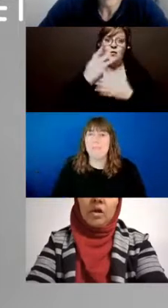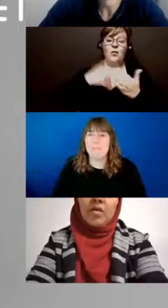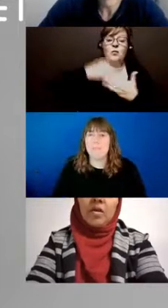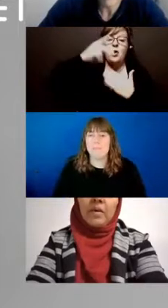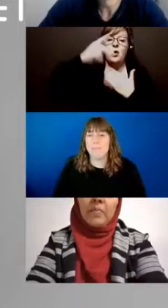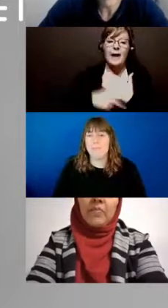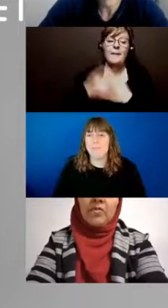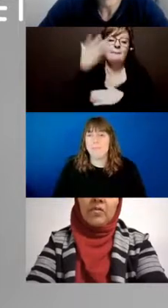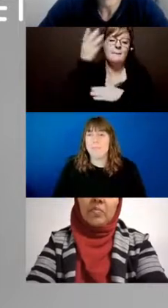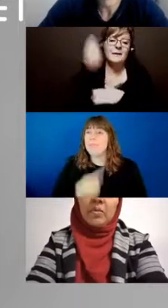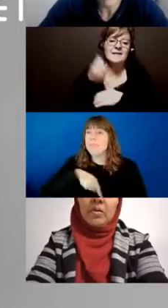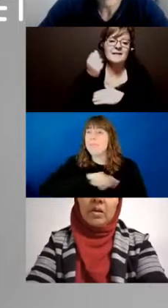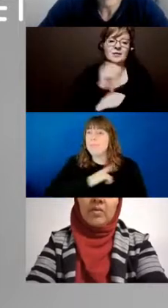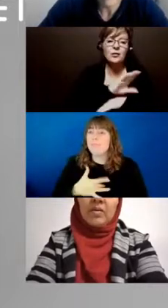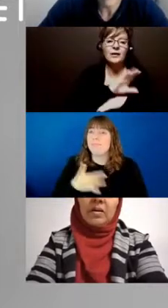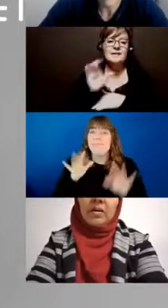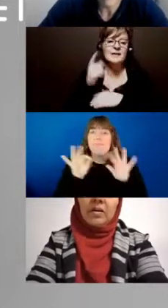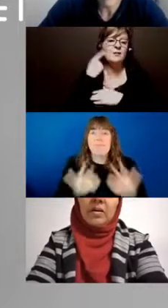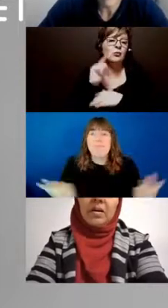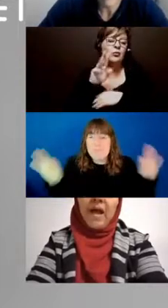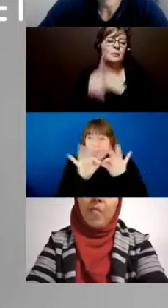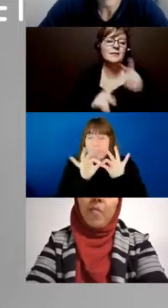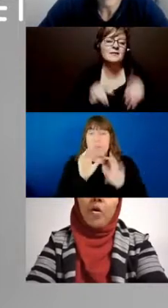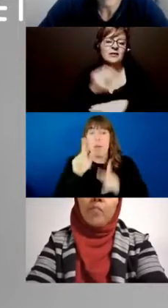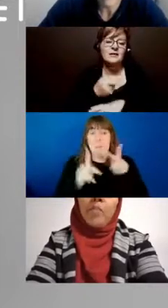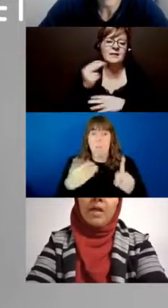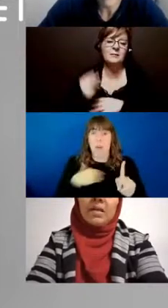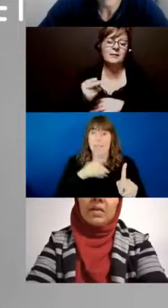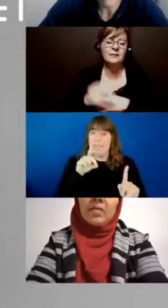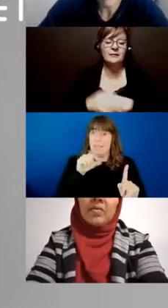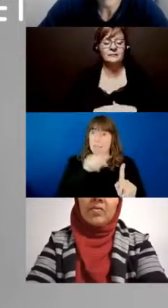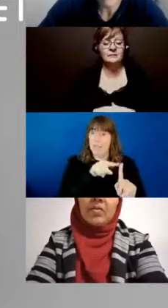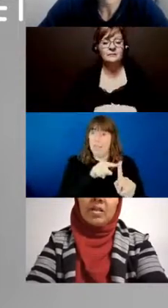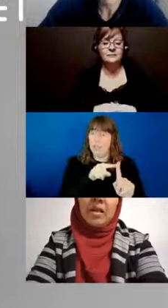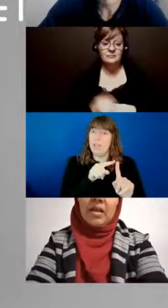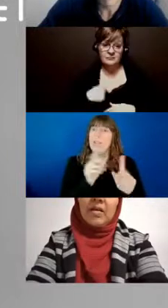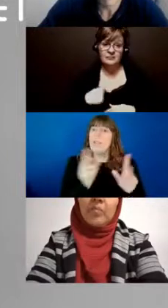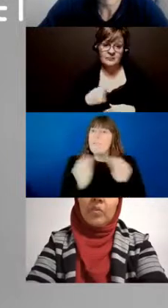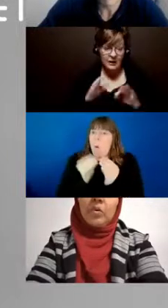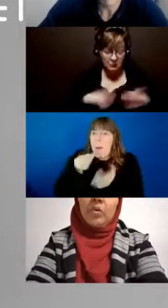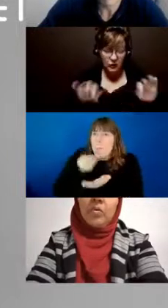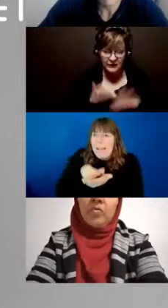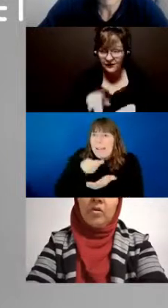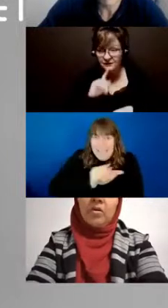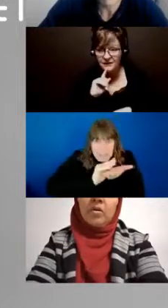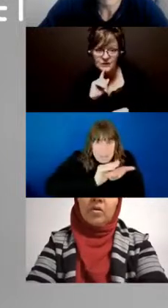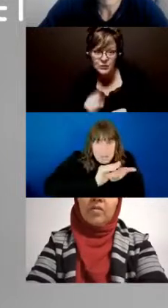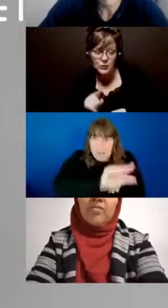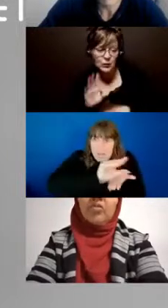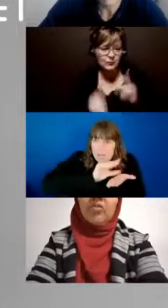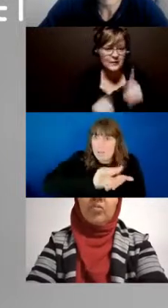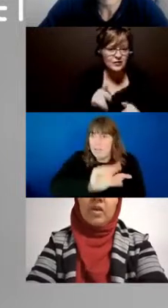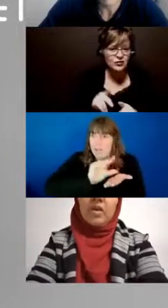that people with disabilities get more money so that they can improve their living situation